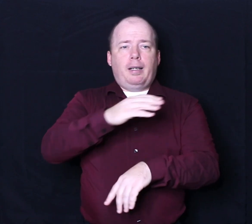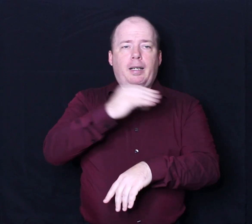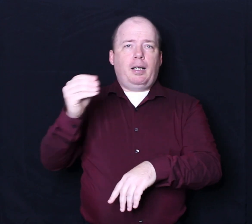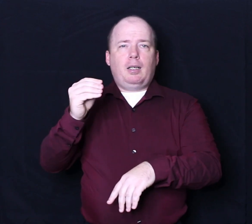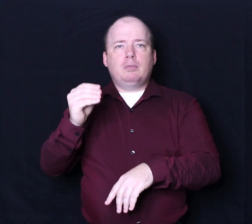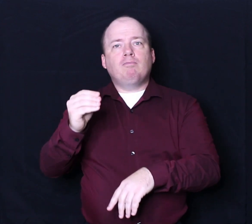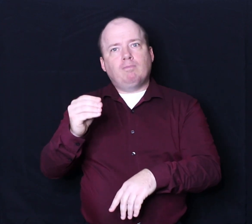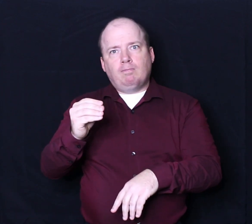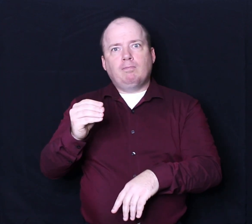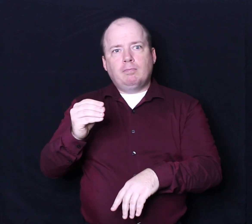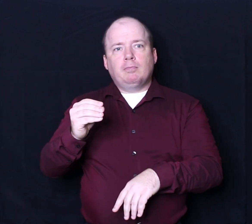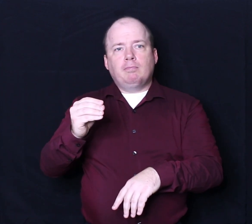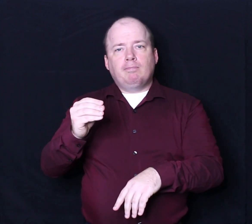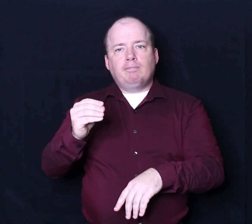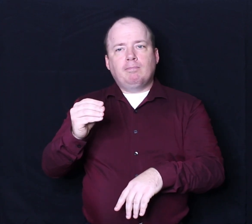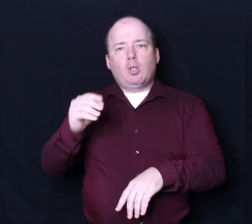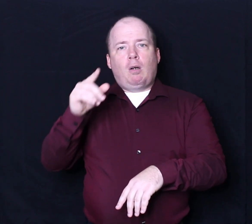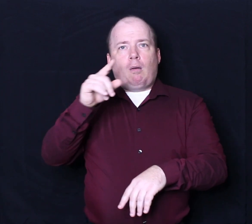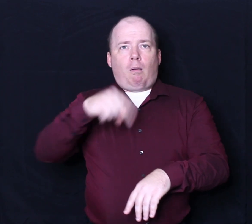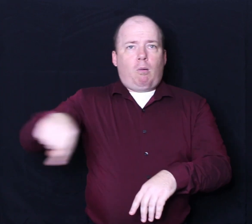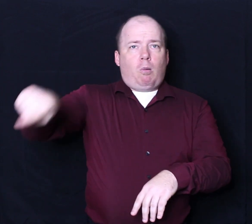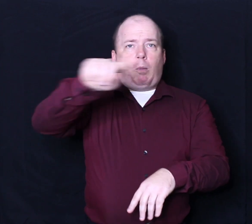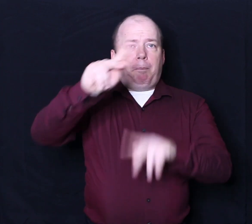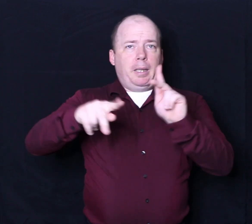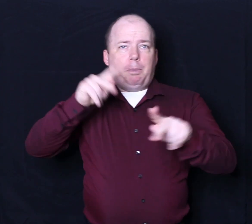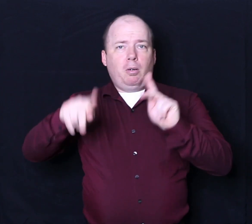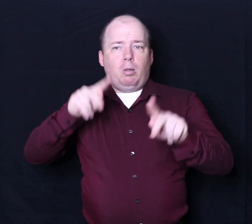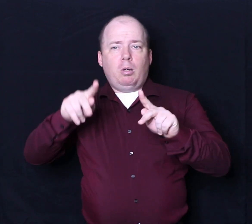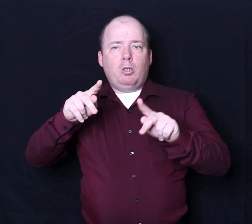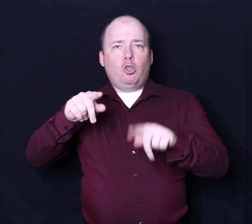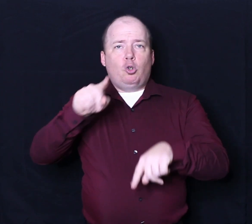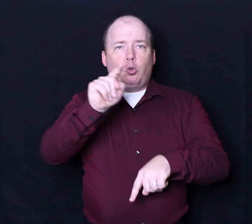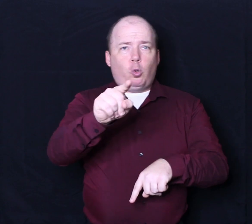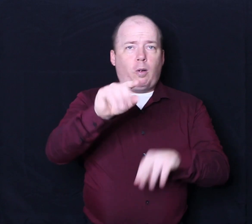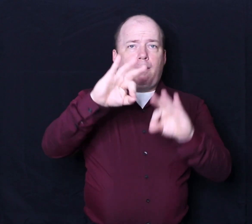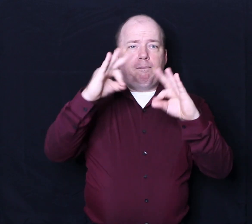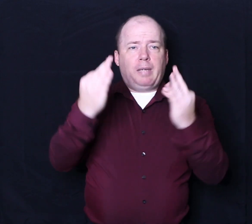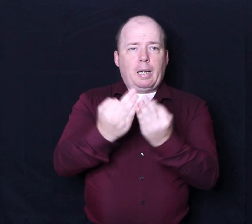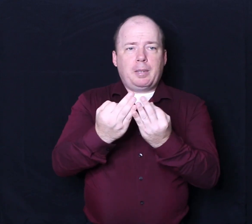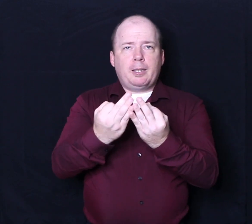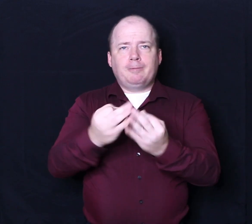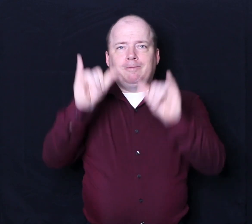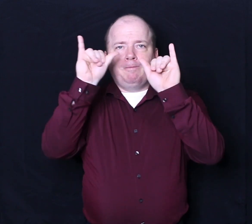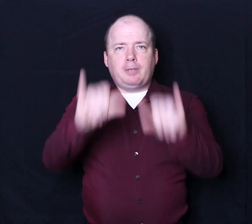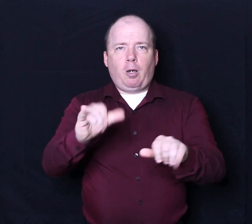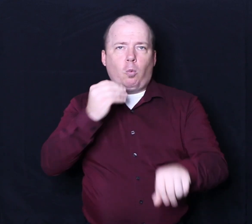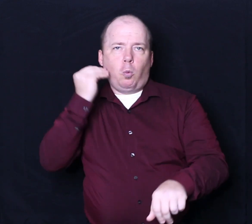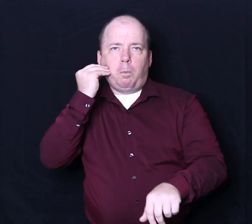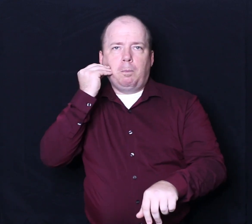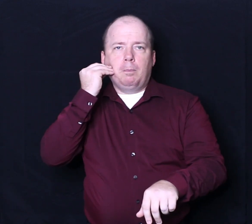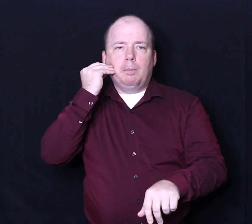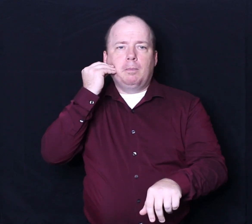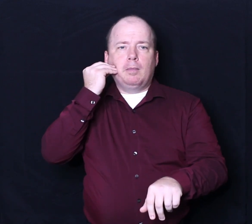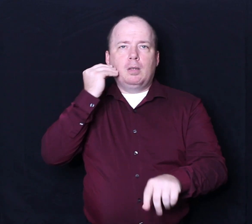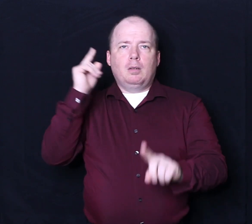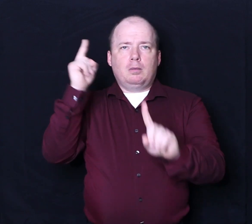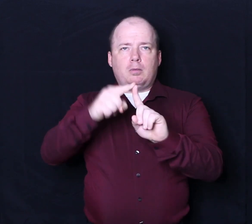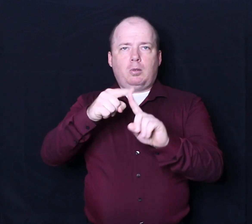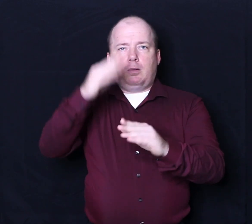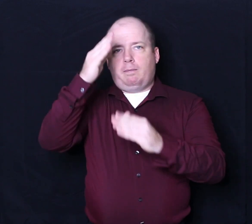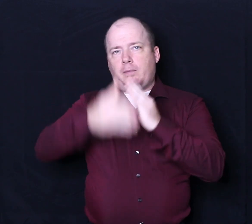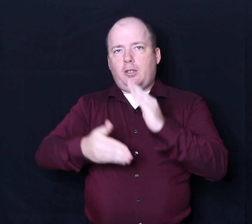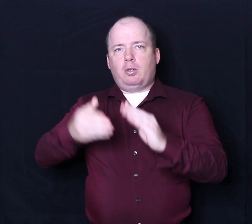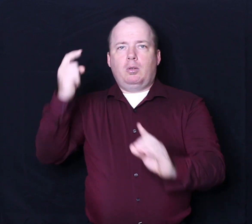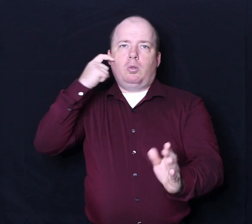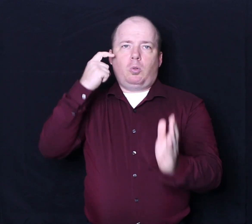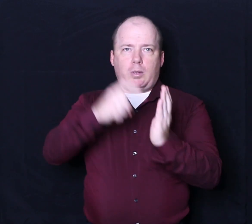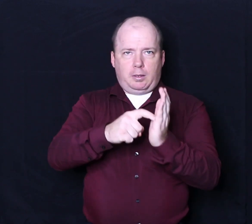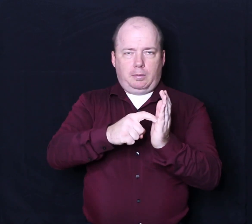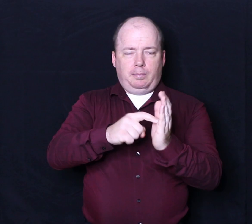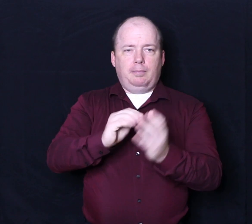and we MUST stay in our own home until further notice.